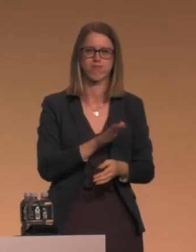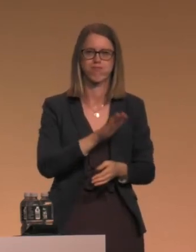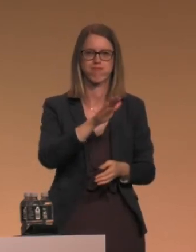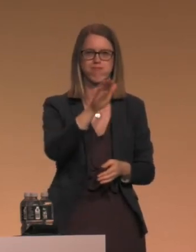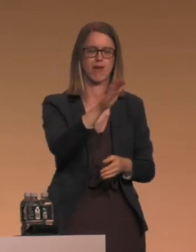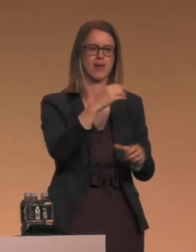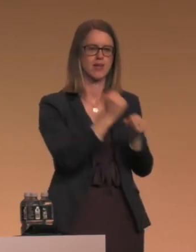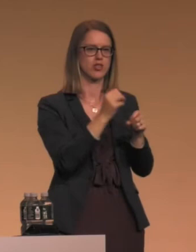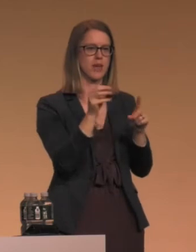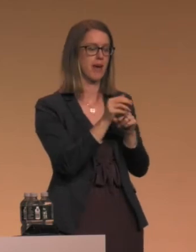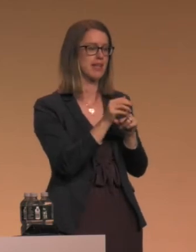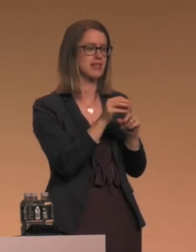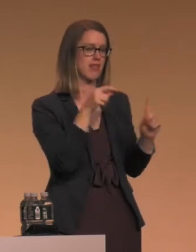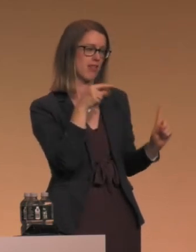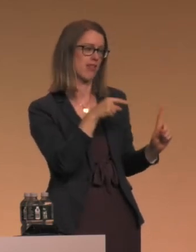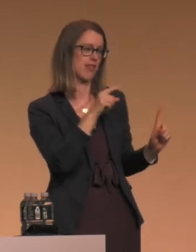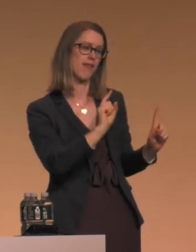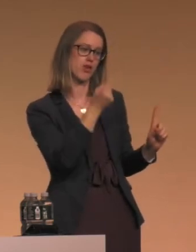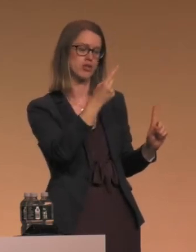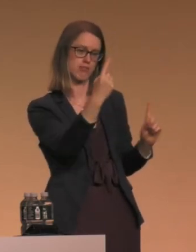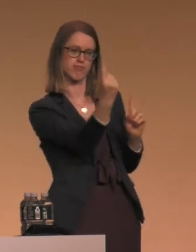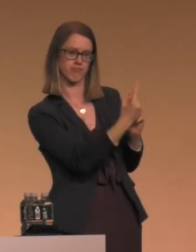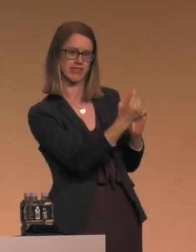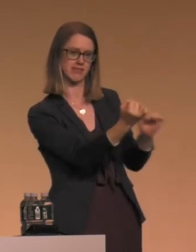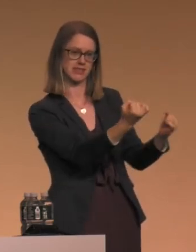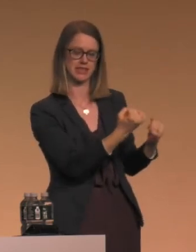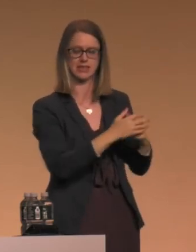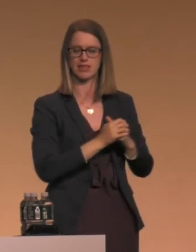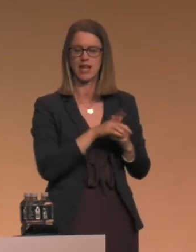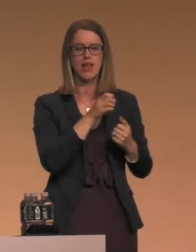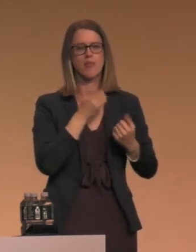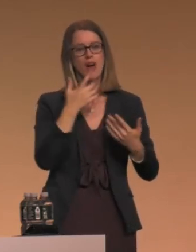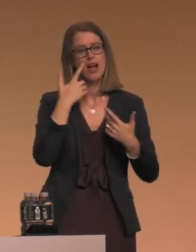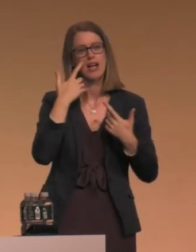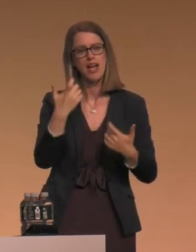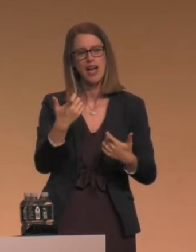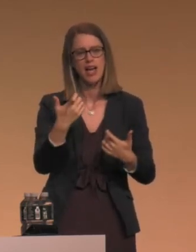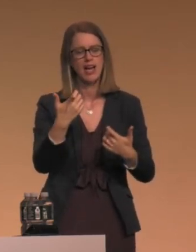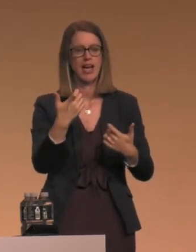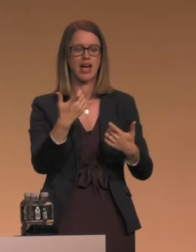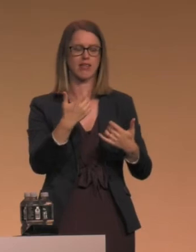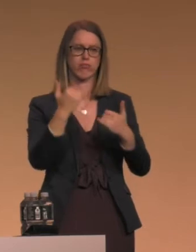and GPs are generally the first port of call. They also provide care at the extreme end of mental health care.